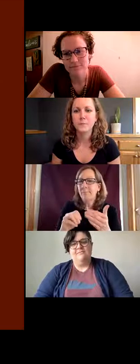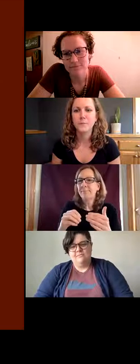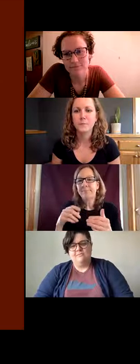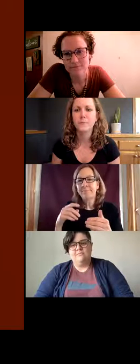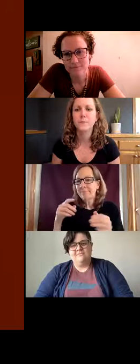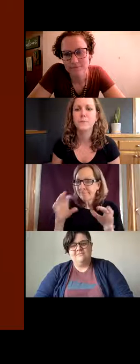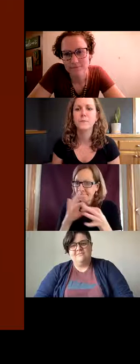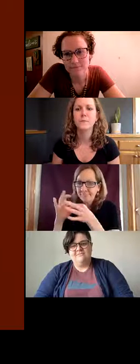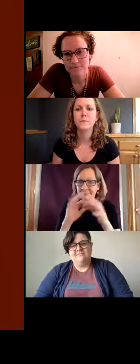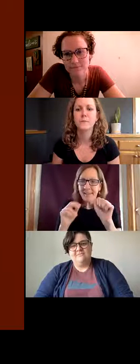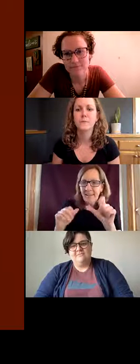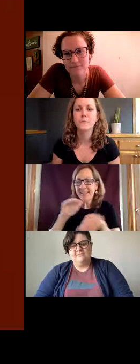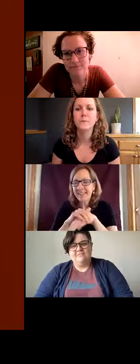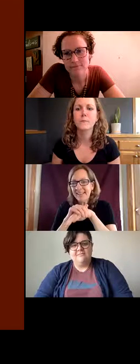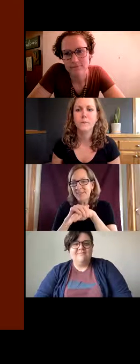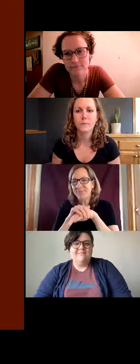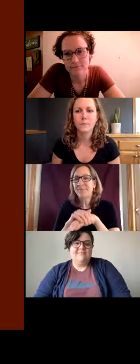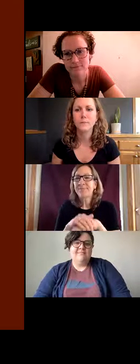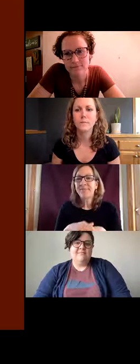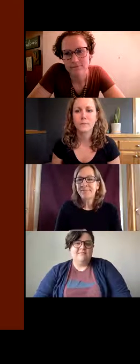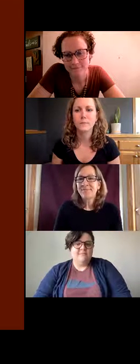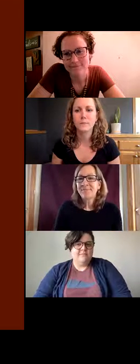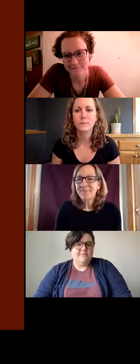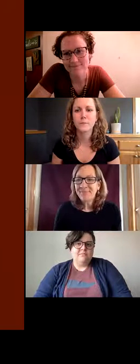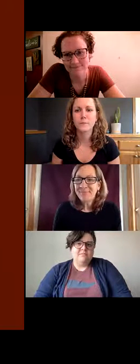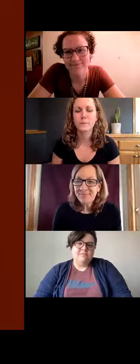in all of our curriculum. We coordinate the ASL and English.